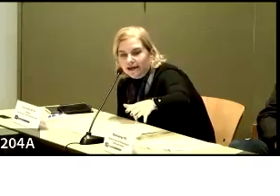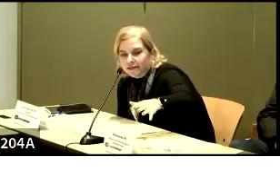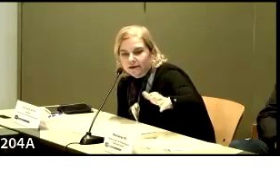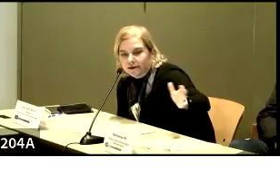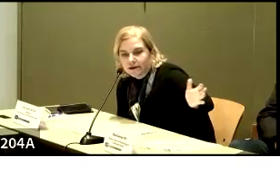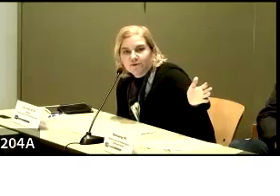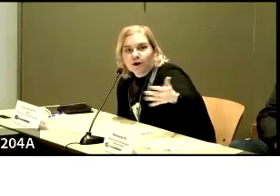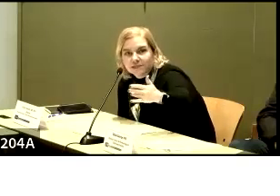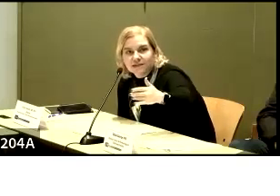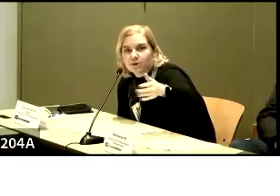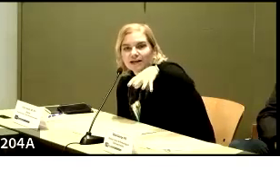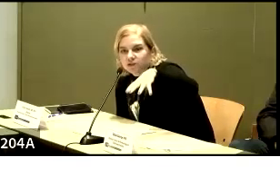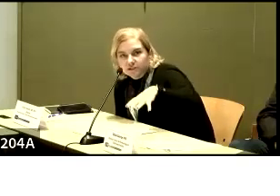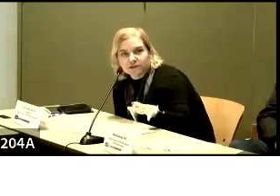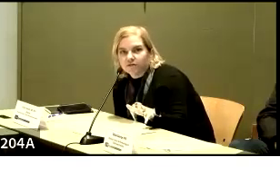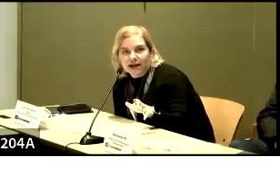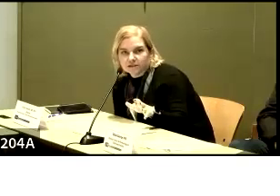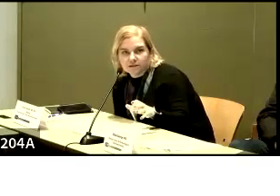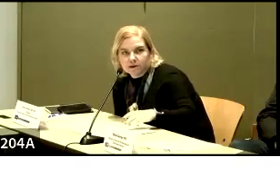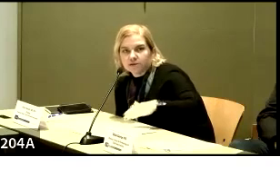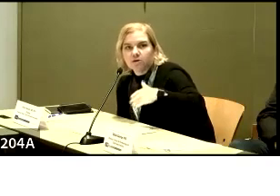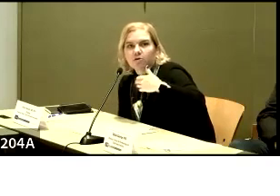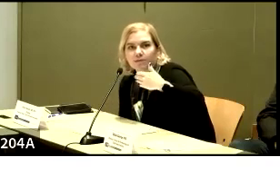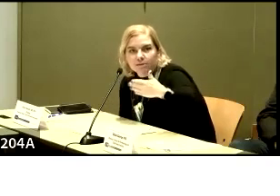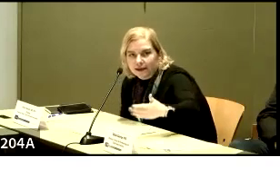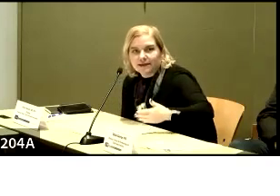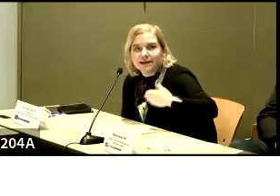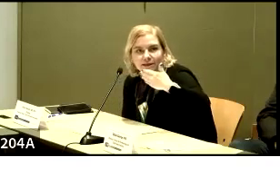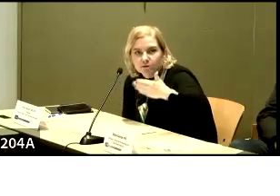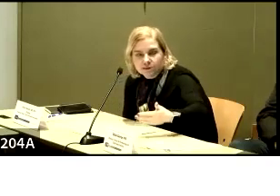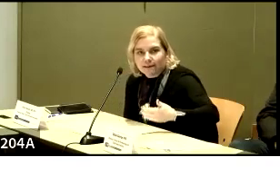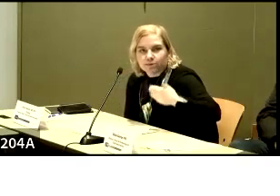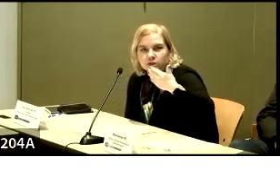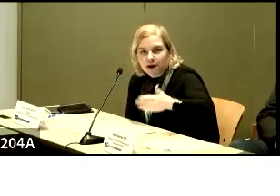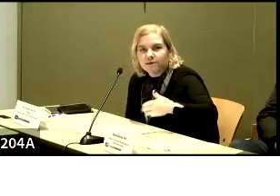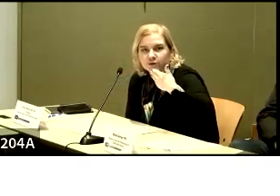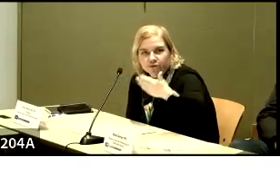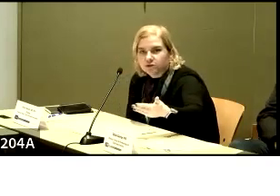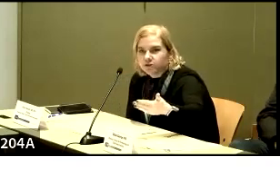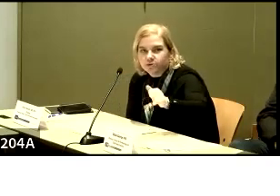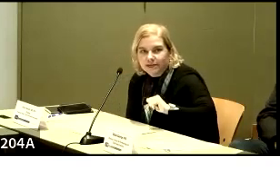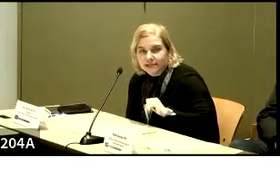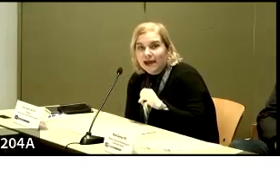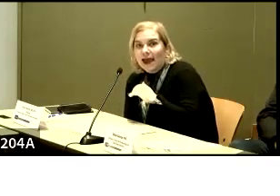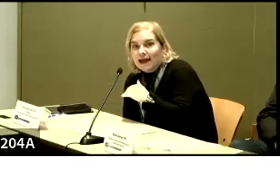that the pharmacy will actually deliver that to somebody's home that they can get those that prescribing for the first two weeks.